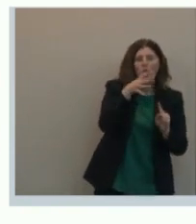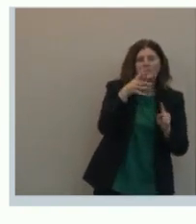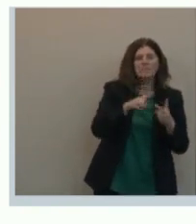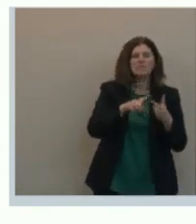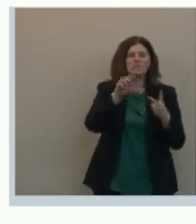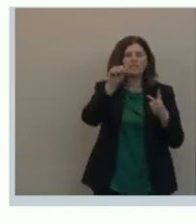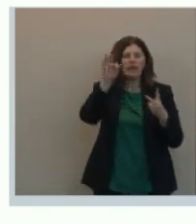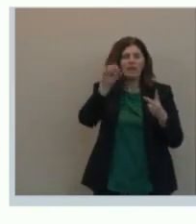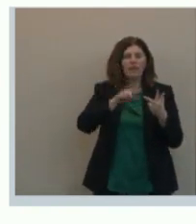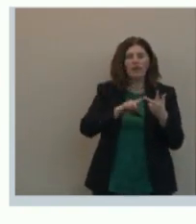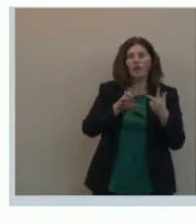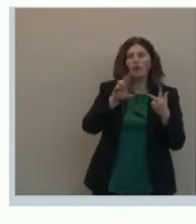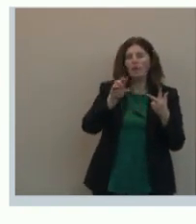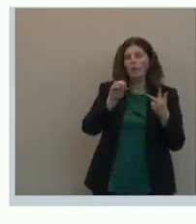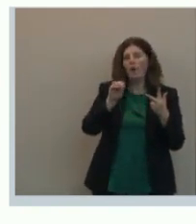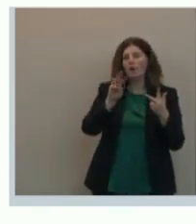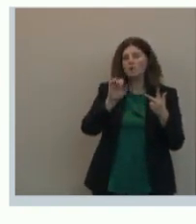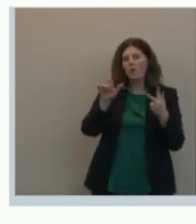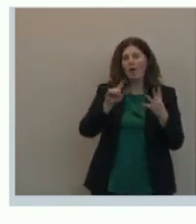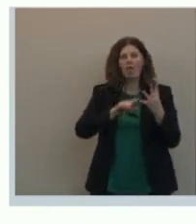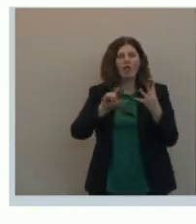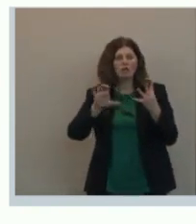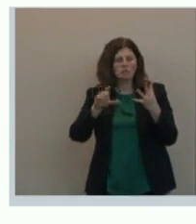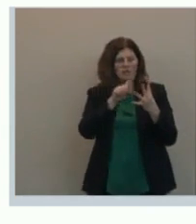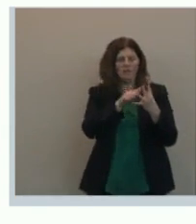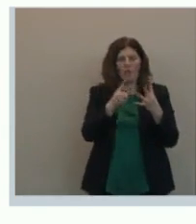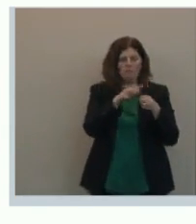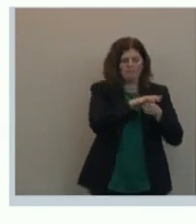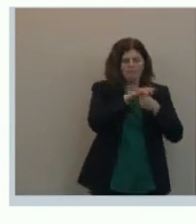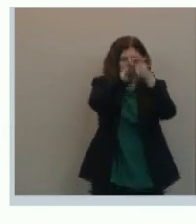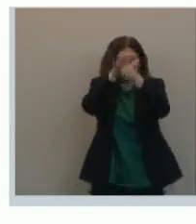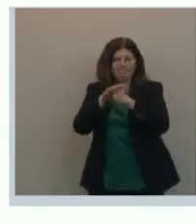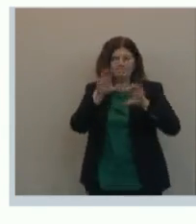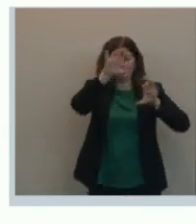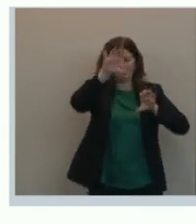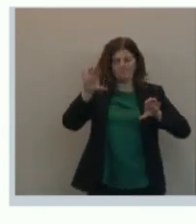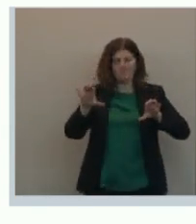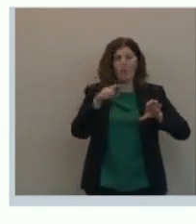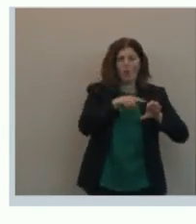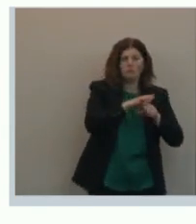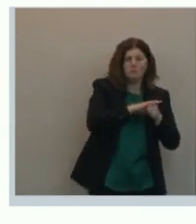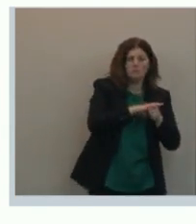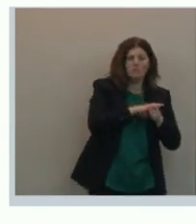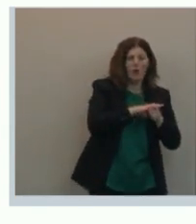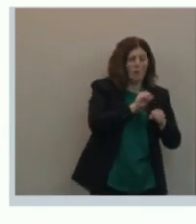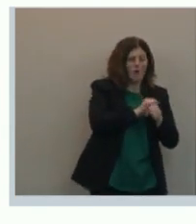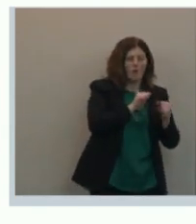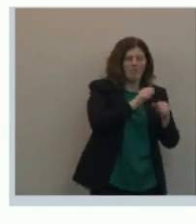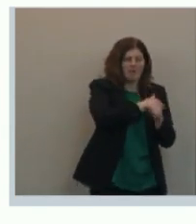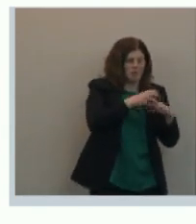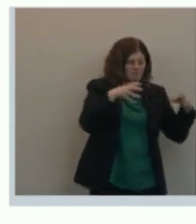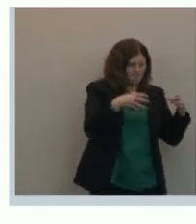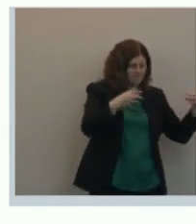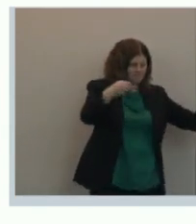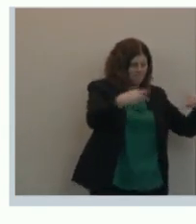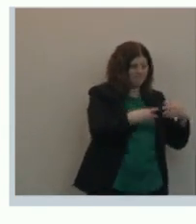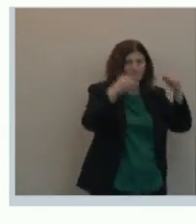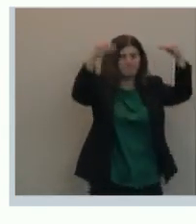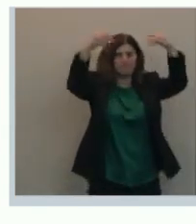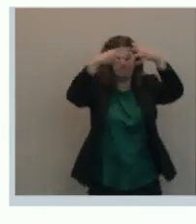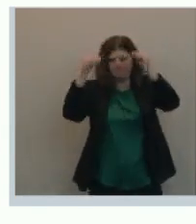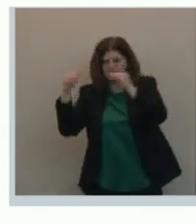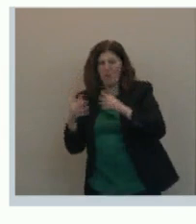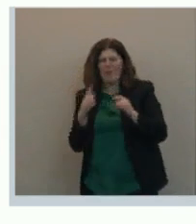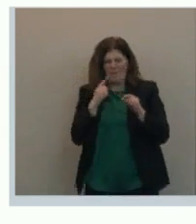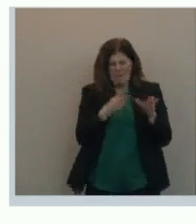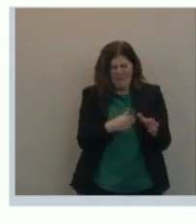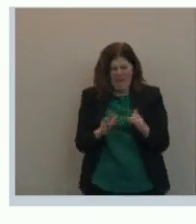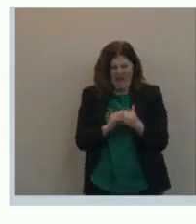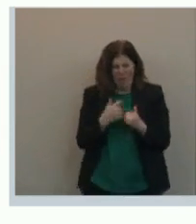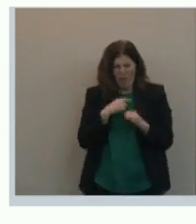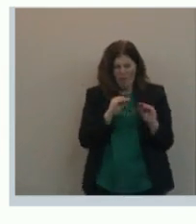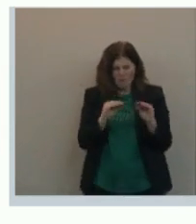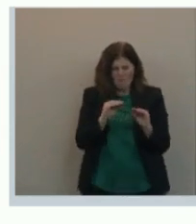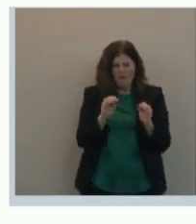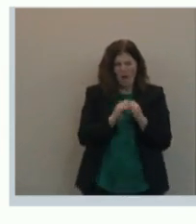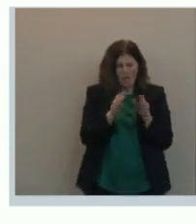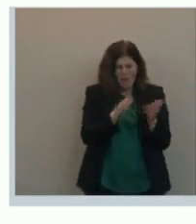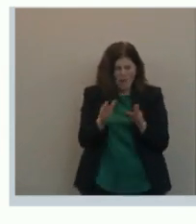YOU CAN SEE THEIR REGIONAL HUBS IN FARMINGTON, SANTA FE, ROSWELL, AND LAS CRUCE THOSE HUBS ARE WORKING WITH THOSE HOSPITALS THAT FEED INTO THE.